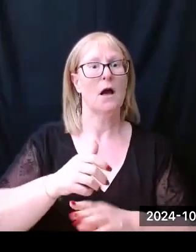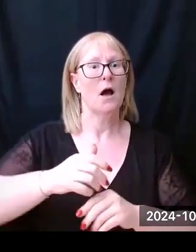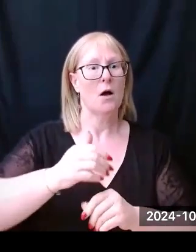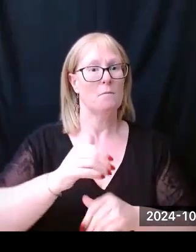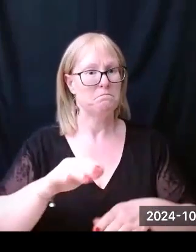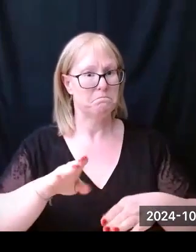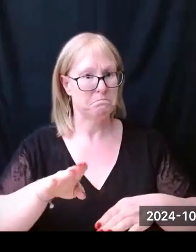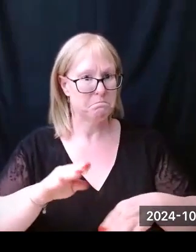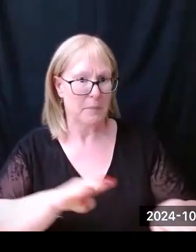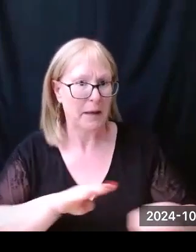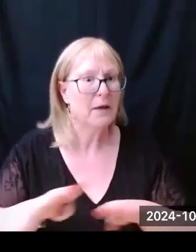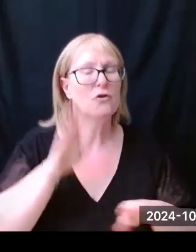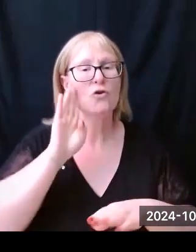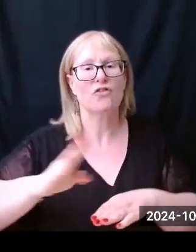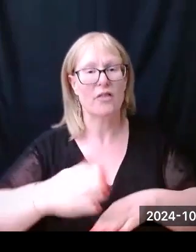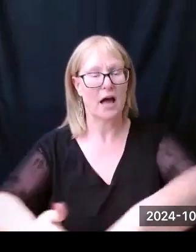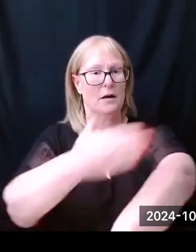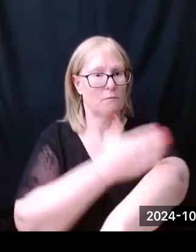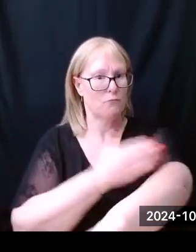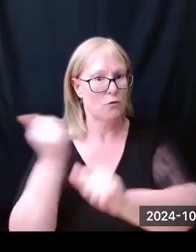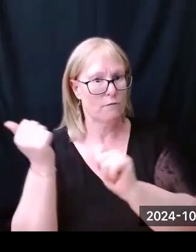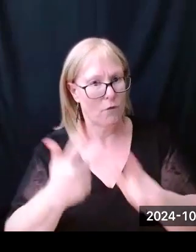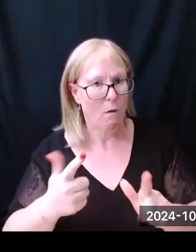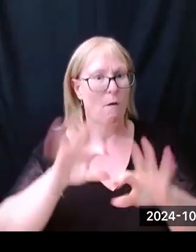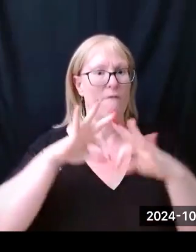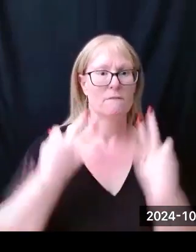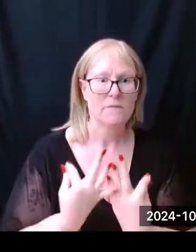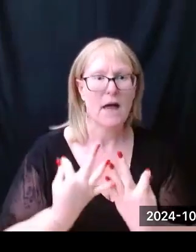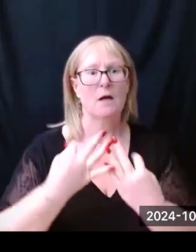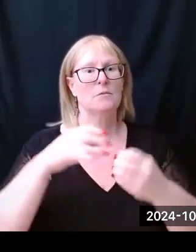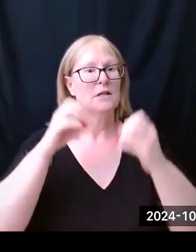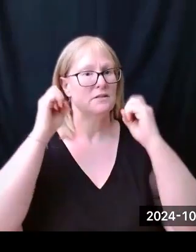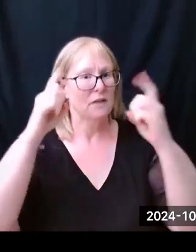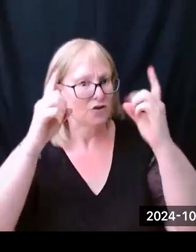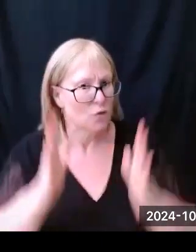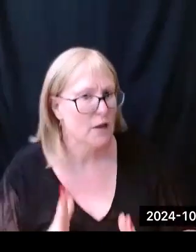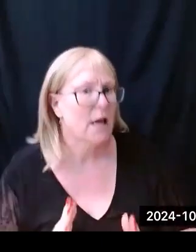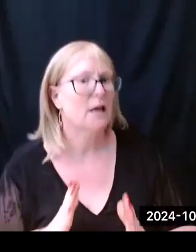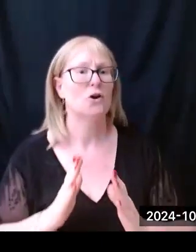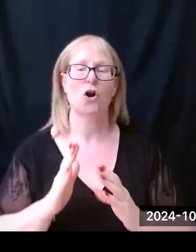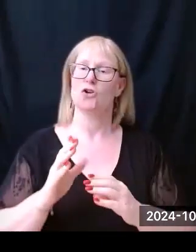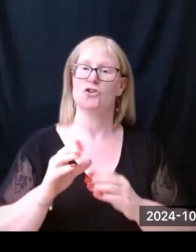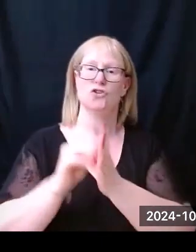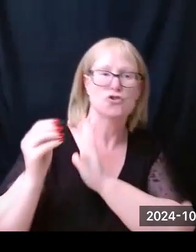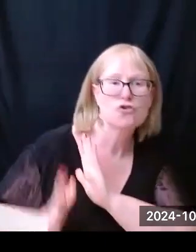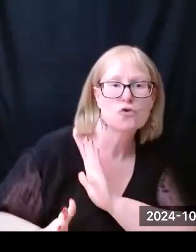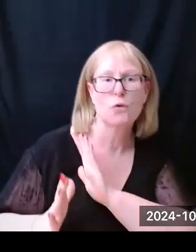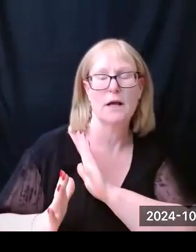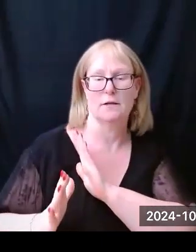all their educators, and for all their families. So we're really pleased this evening to have